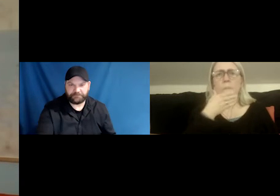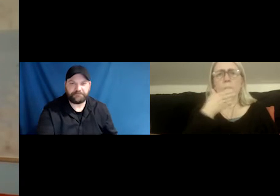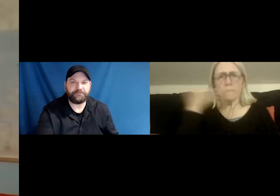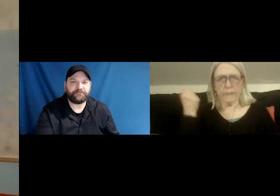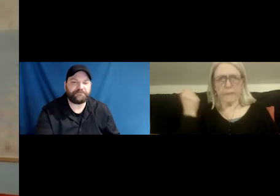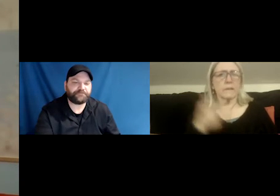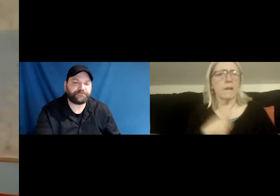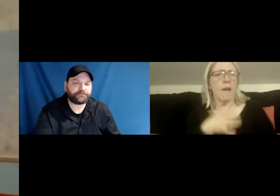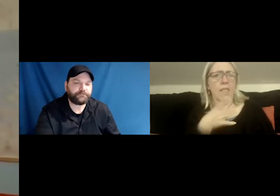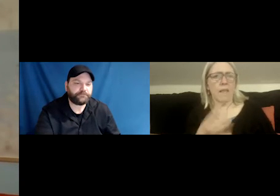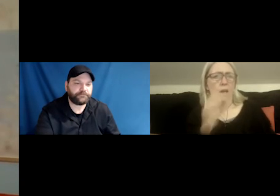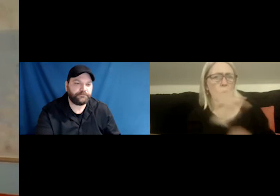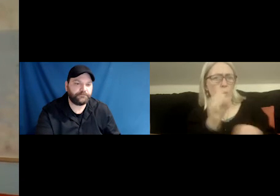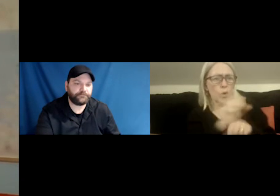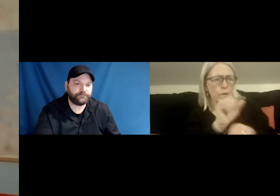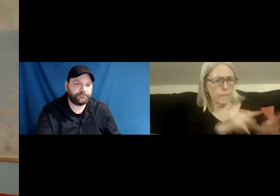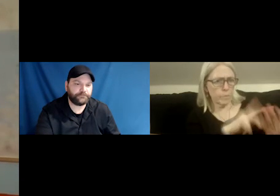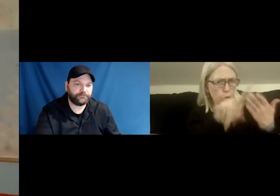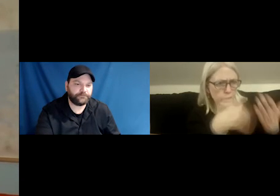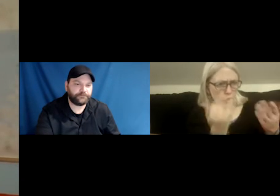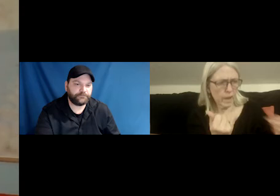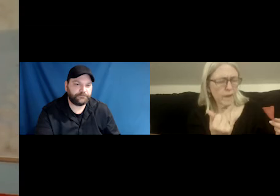people in multiple departments were able to come together and develop a process.